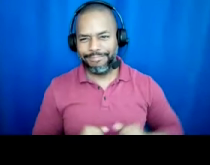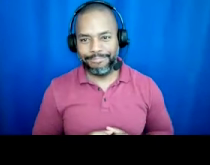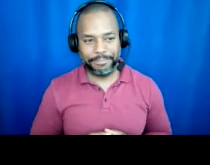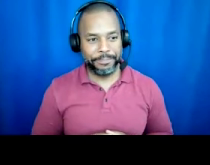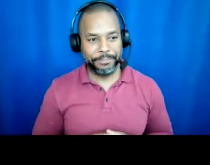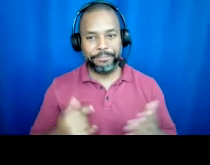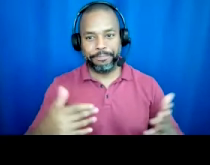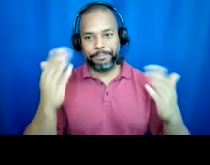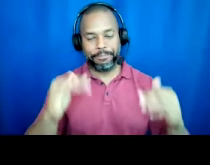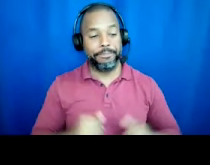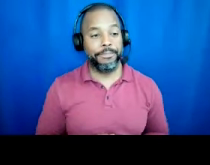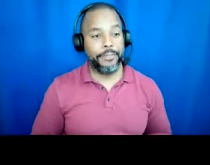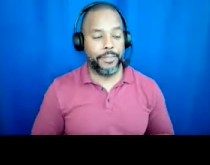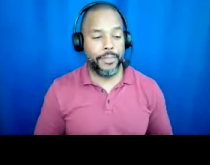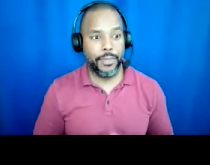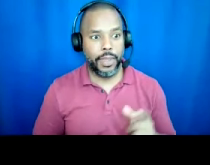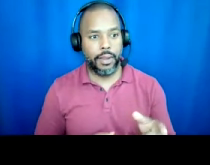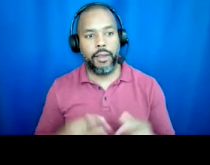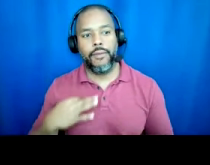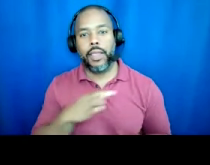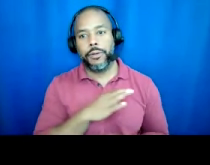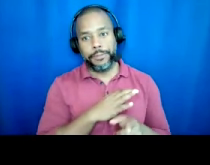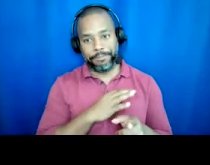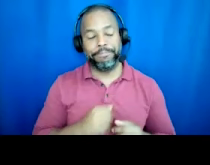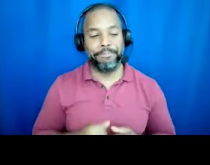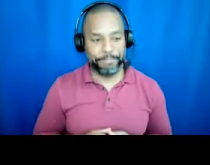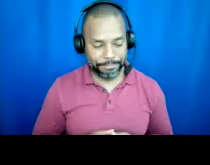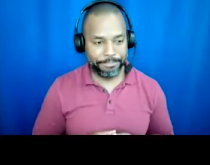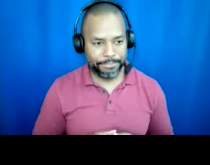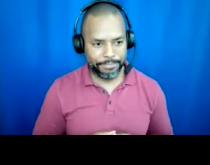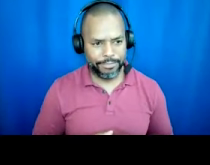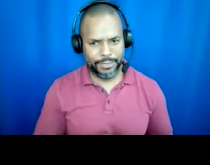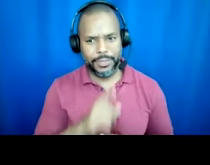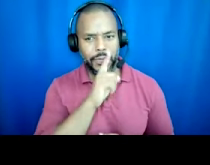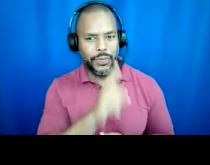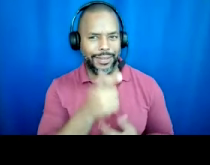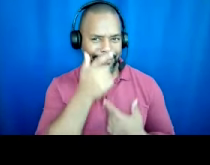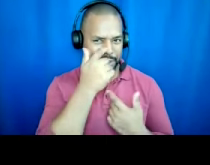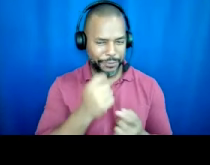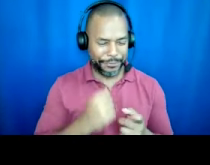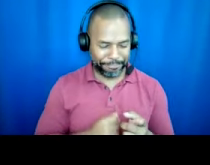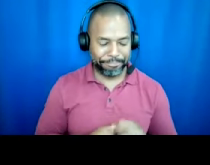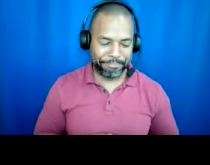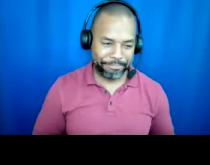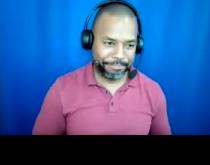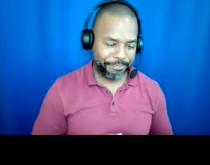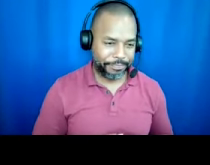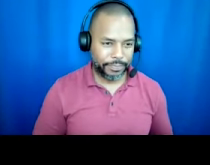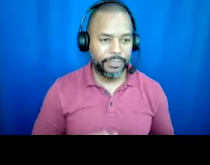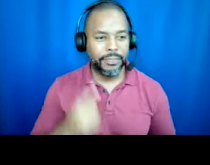So let's talk about faculty. Faculty. This is a really interesting one because I think sometimes there's